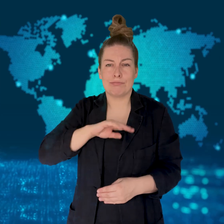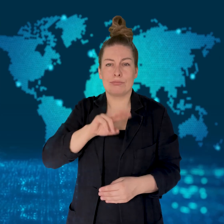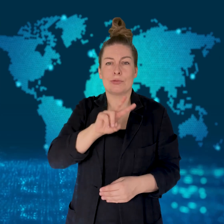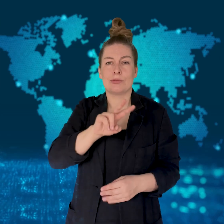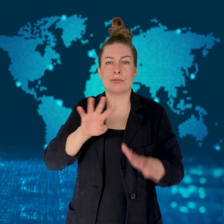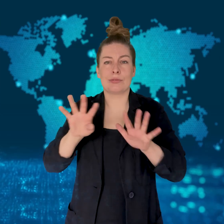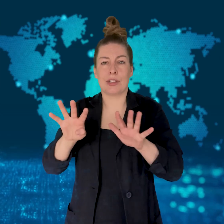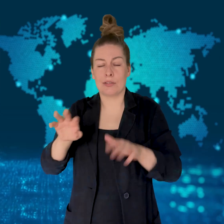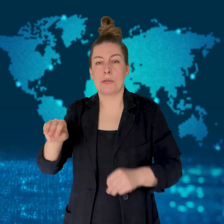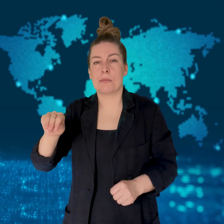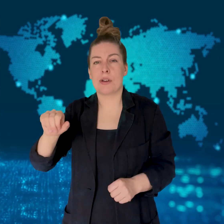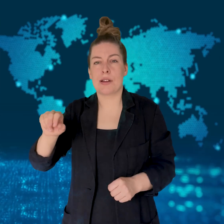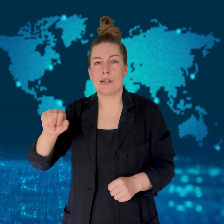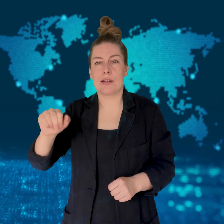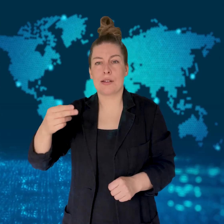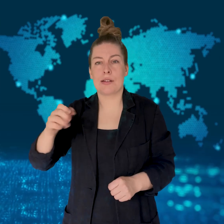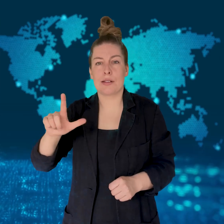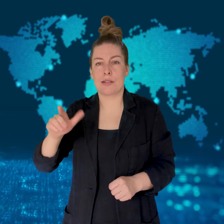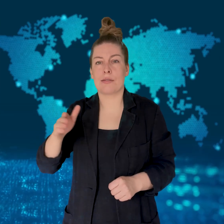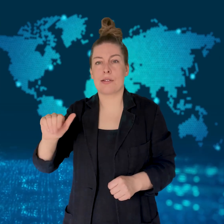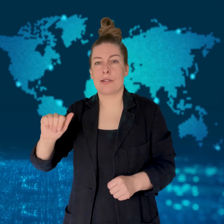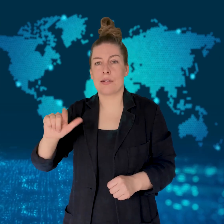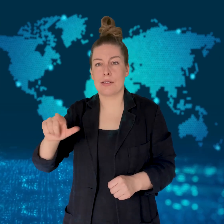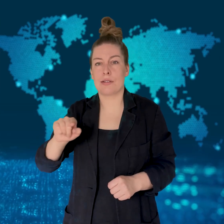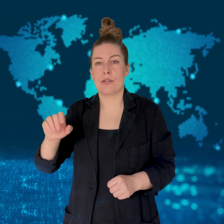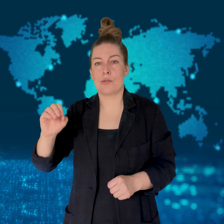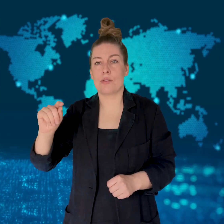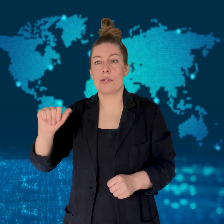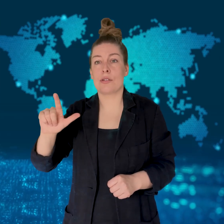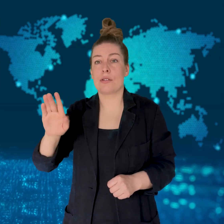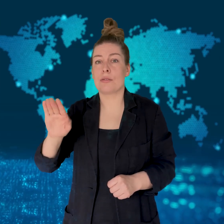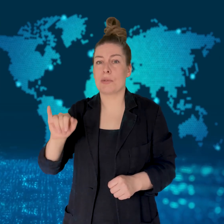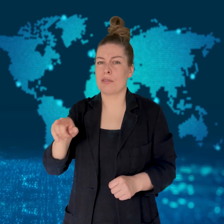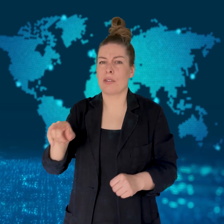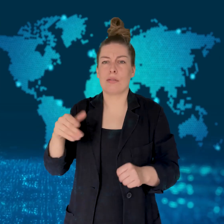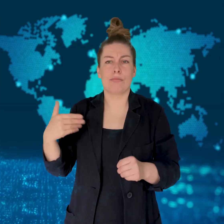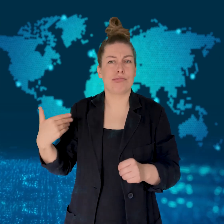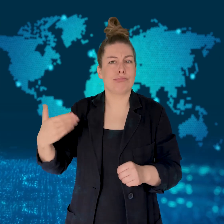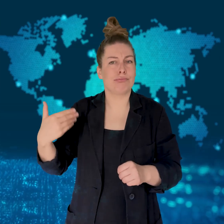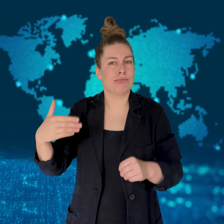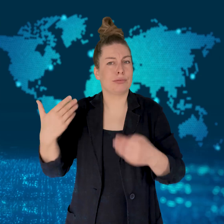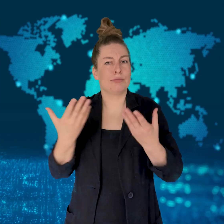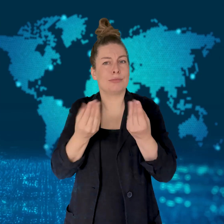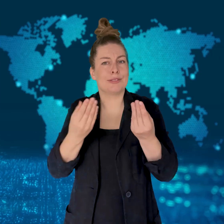Manahel al-Otaibi, 29 years old, has promoted women's rights